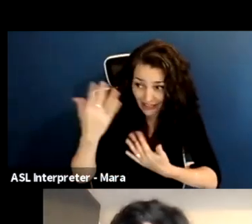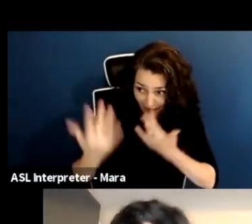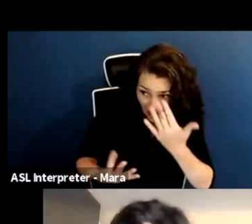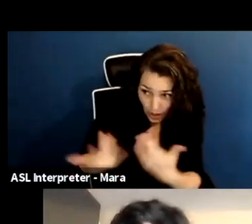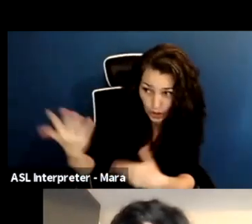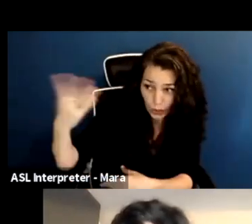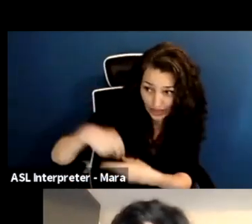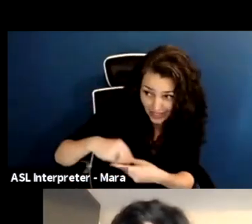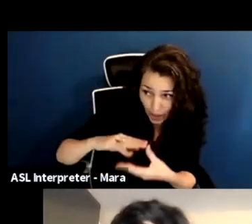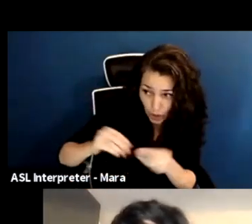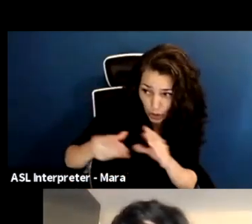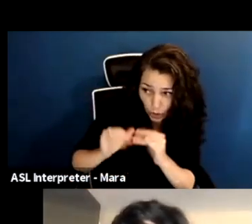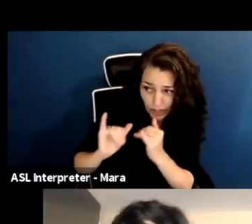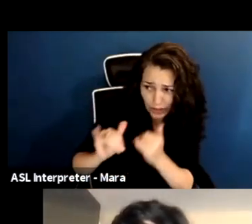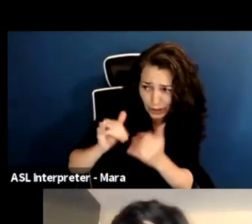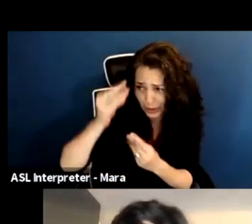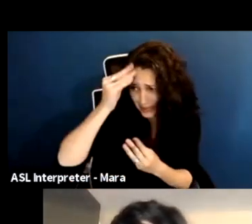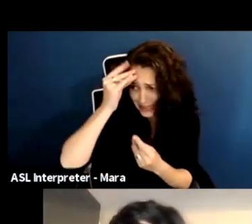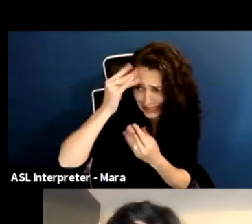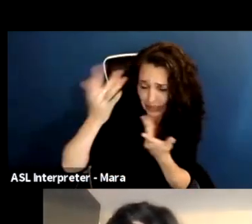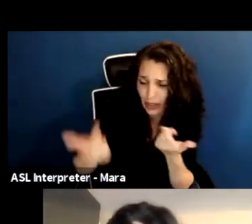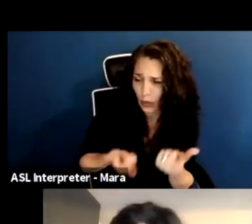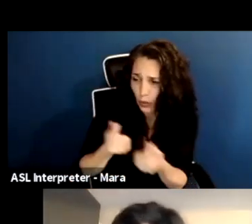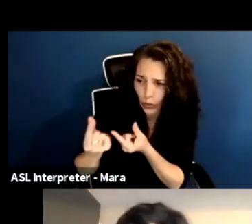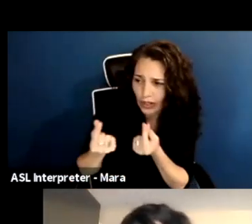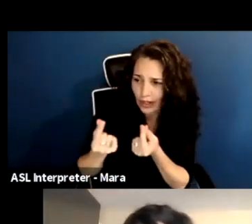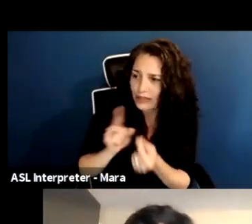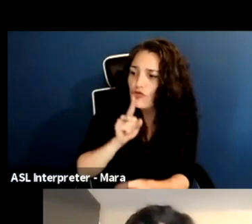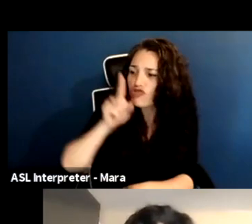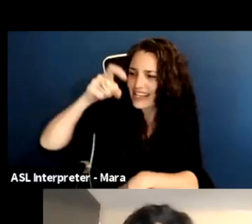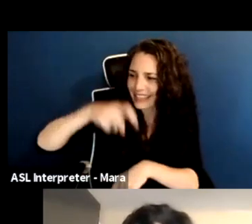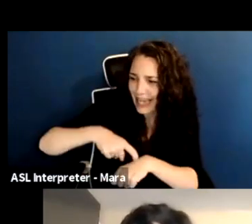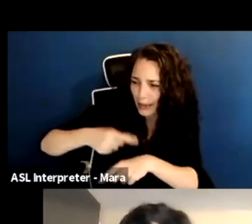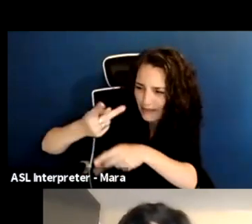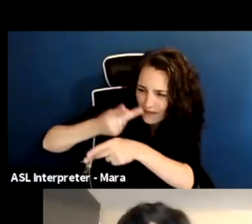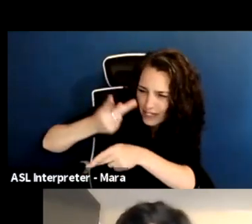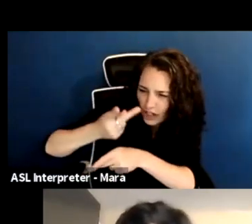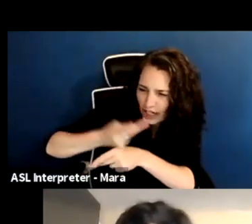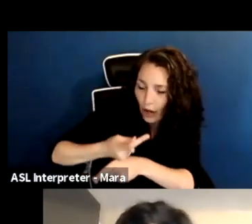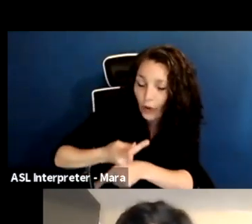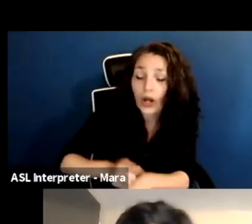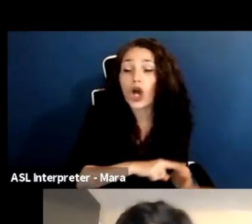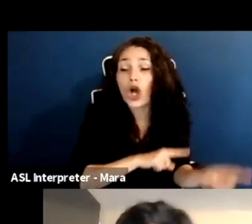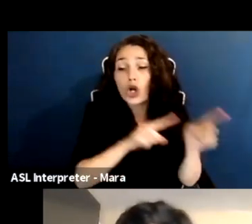so it was just very much in real time figuring out, going to Puerto Rico, whether we could go